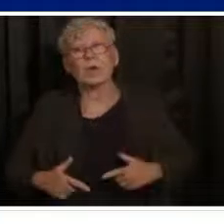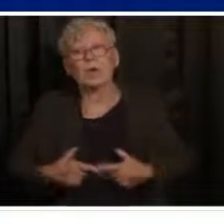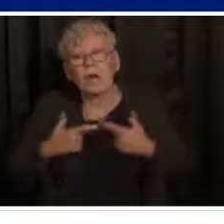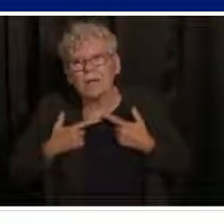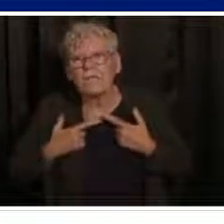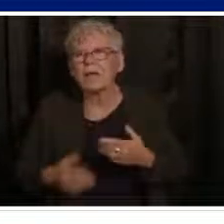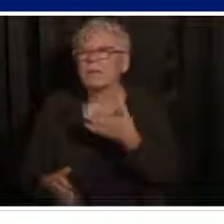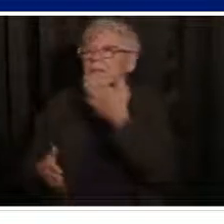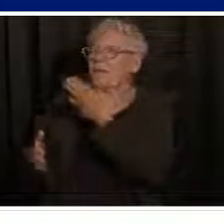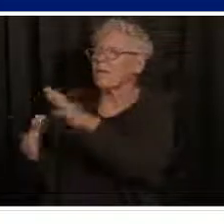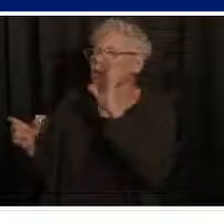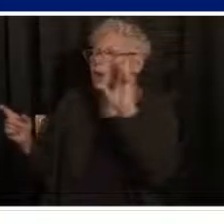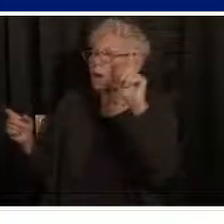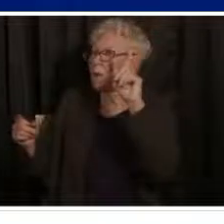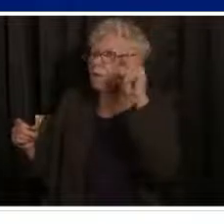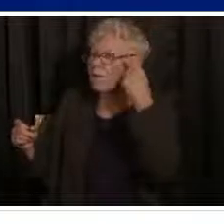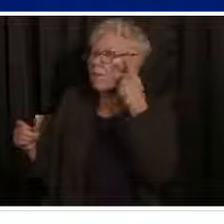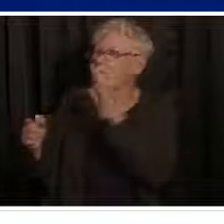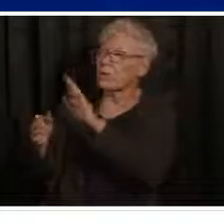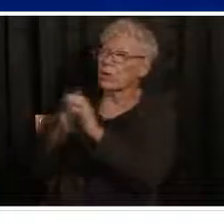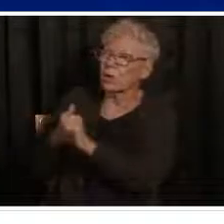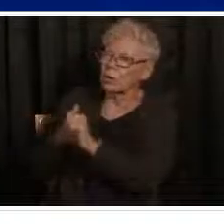you governor for your leadership and I'd like to now